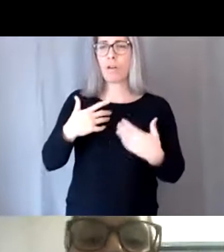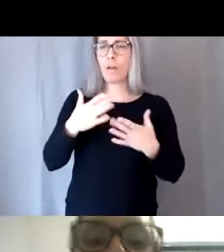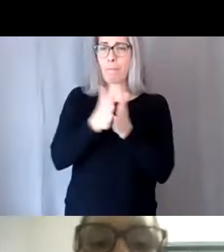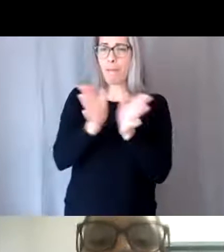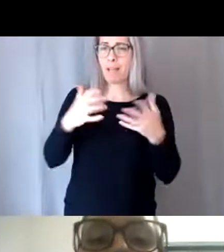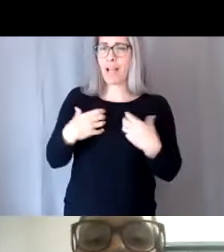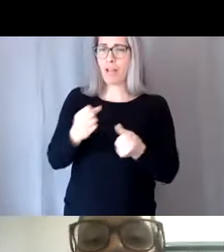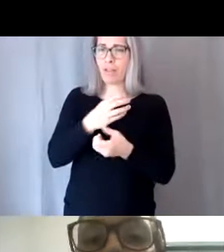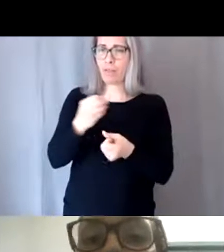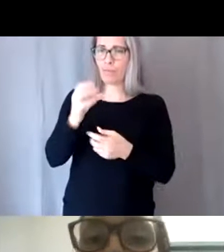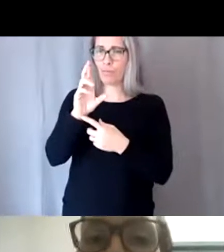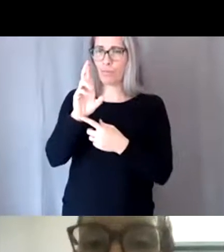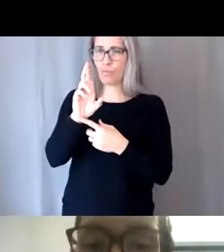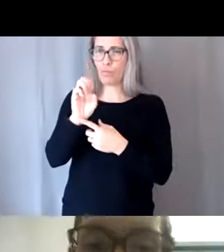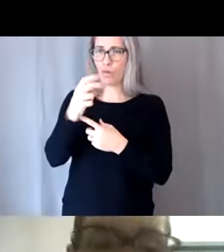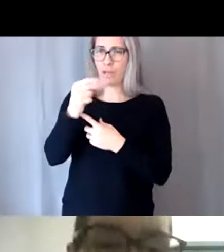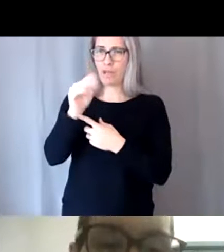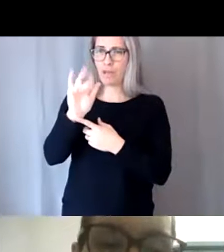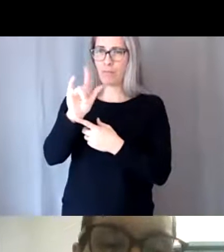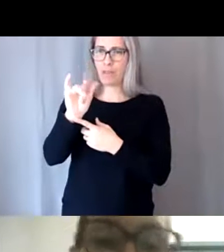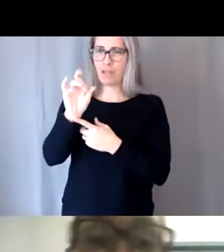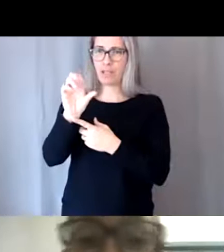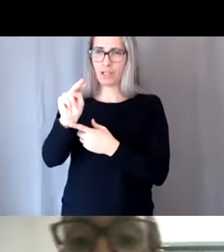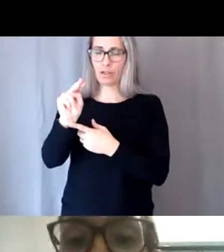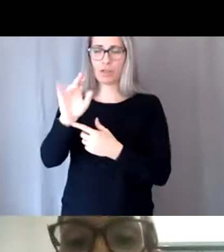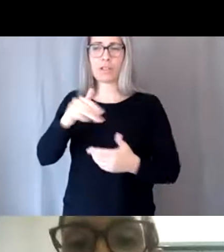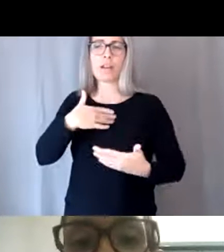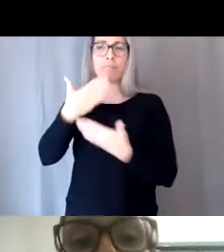so this is my thanks my presentation today